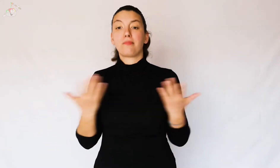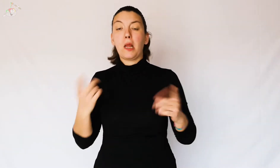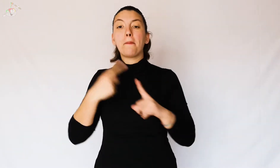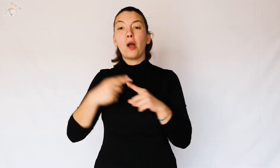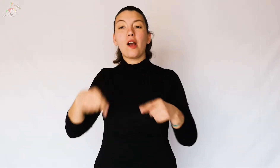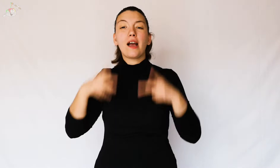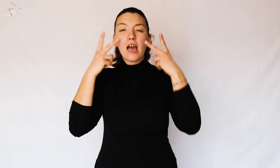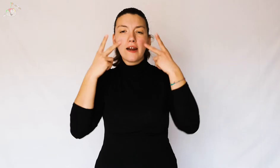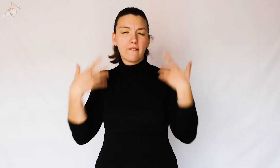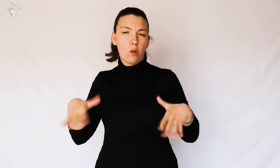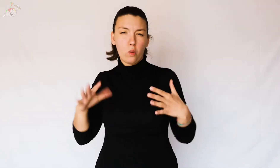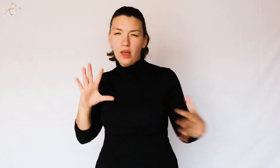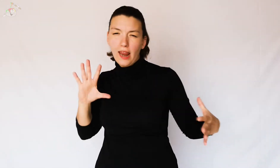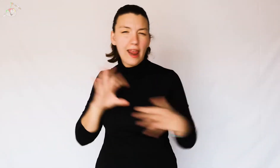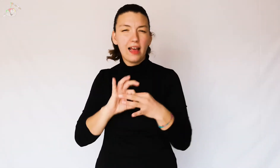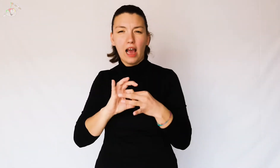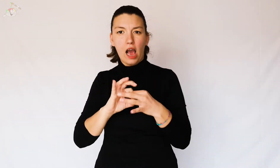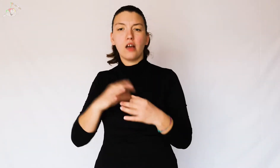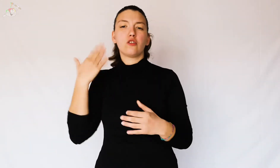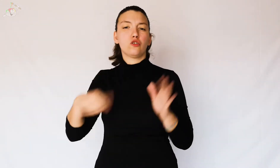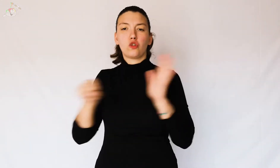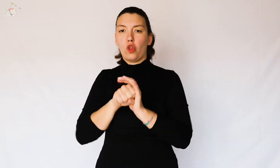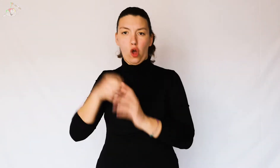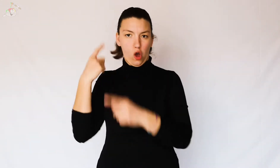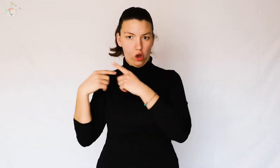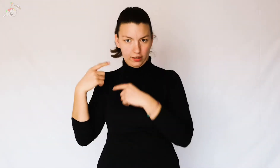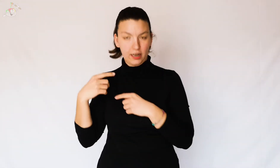Carnival has a strong link with history,